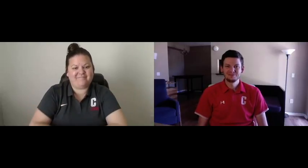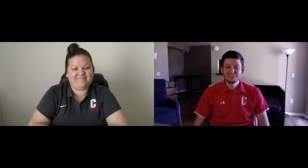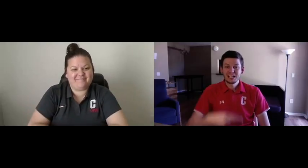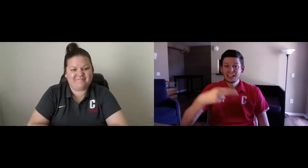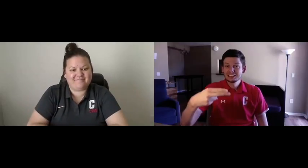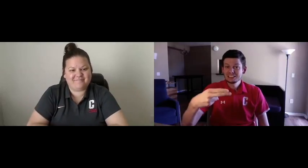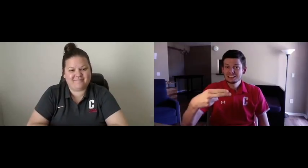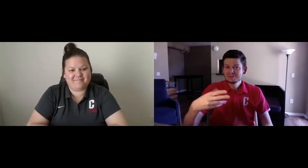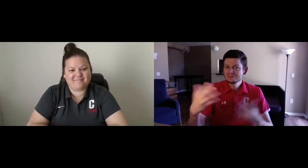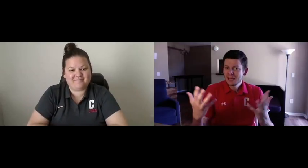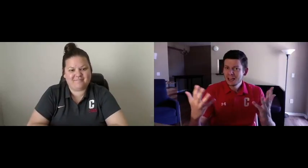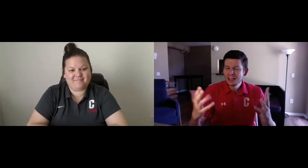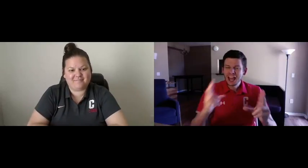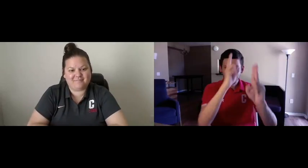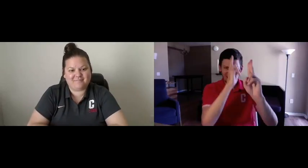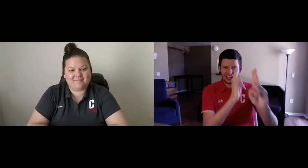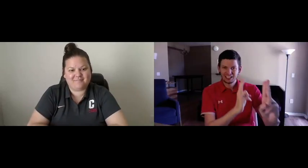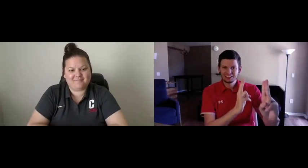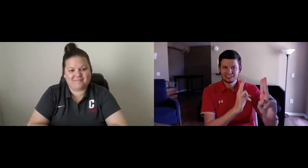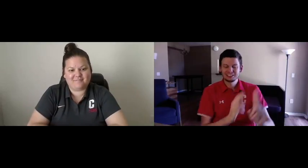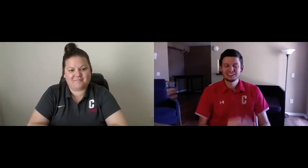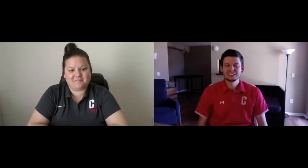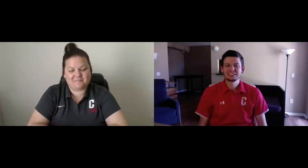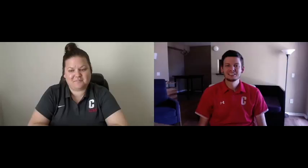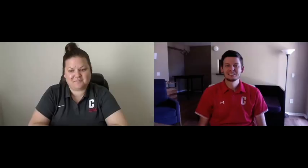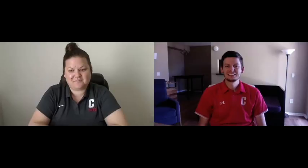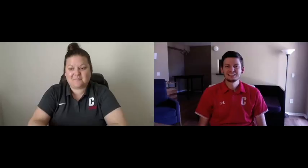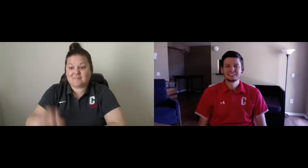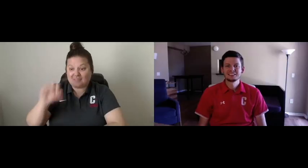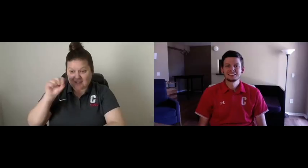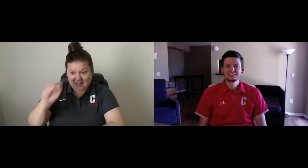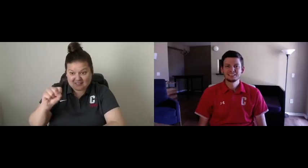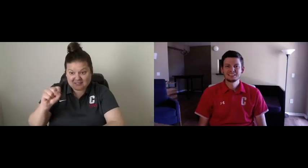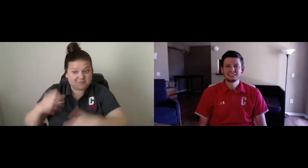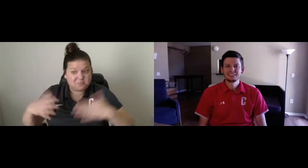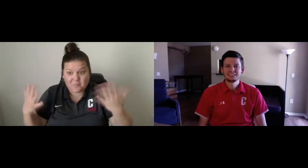H honors. *** soc.